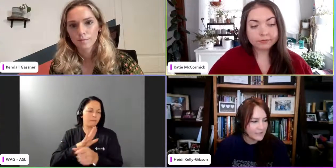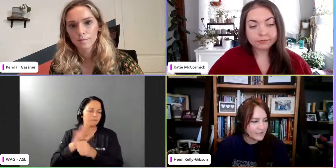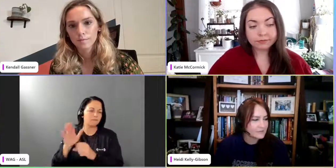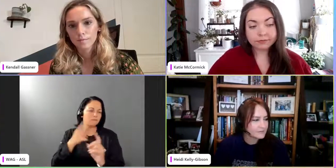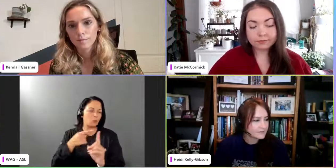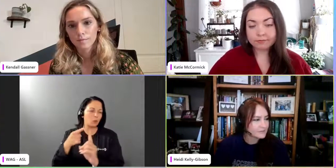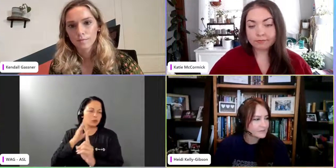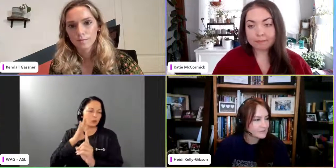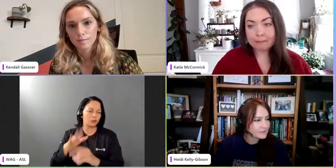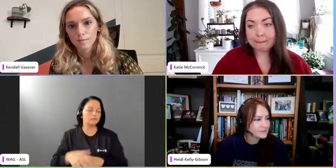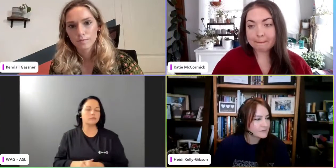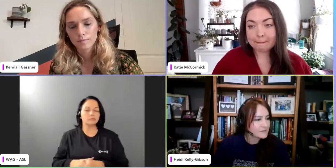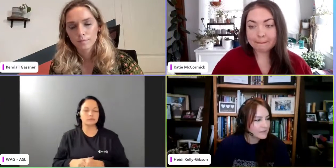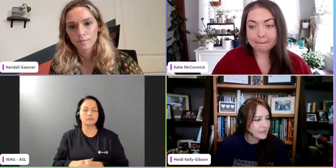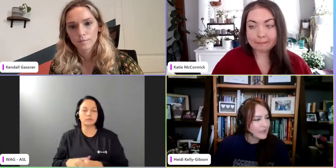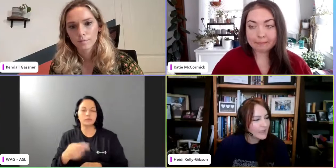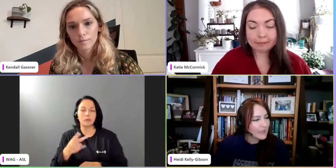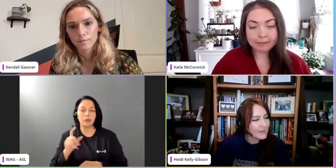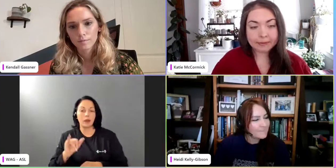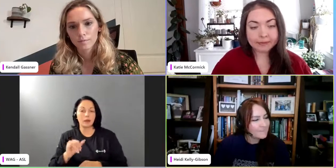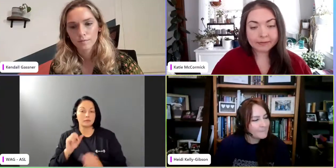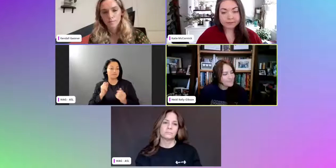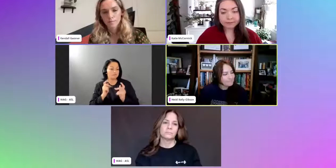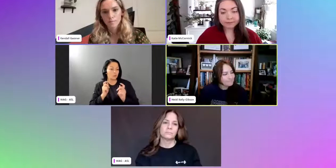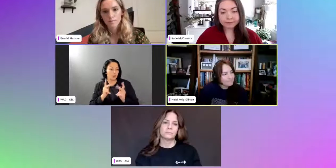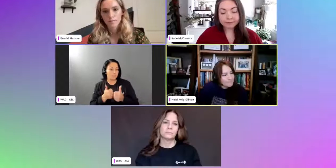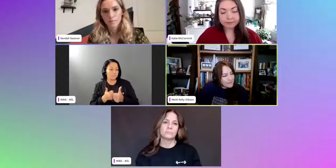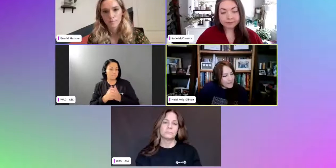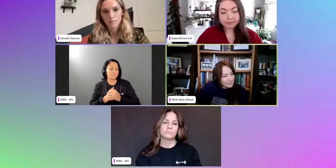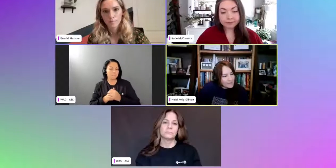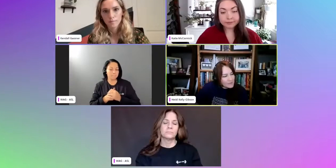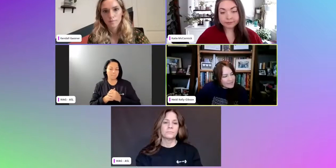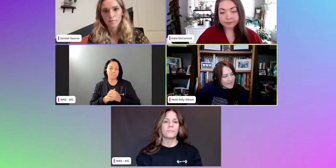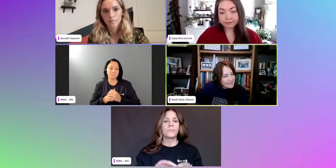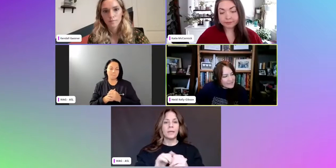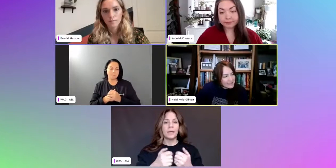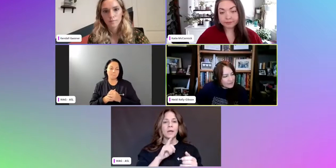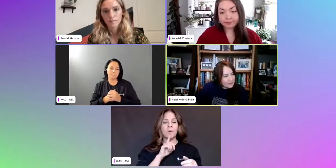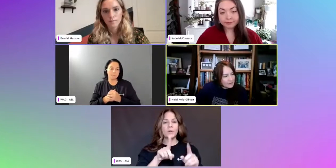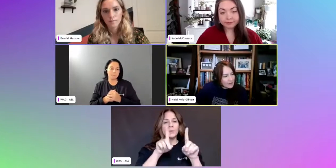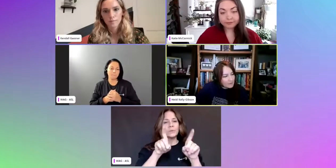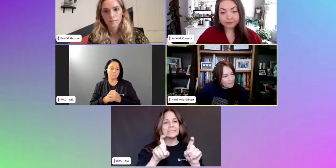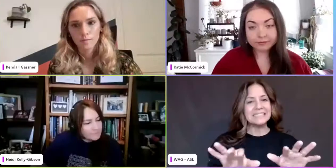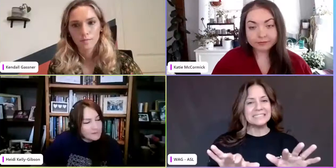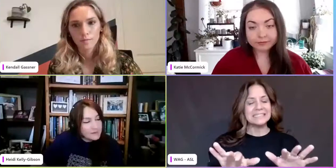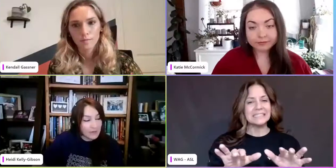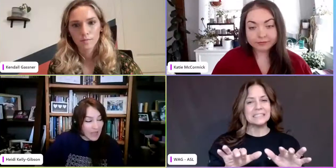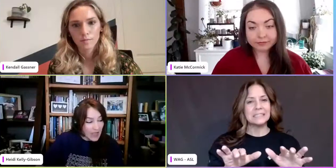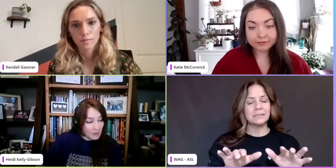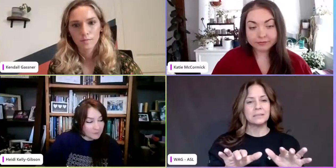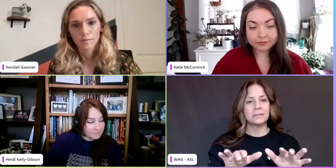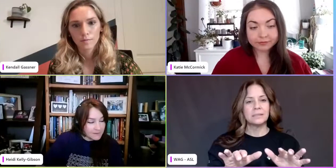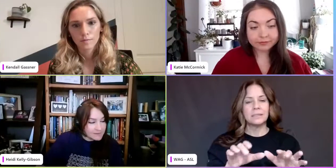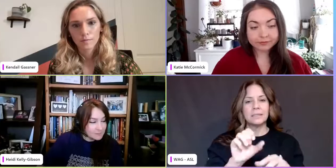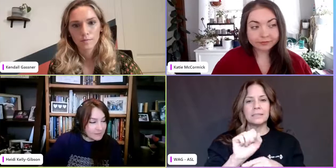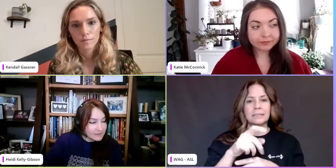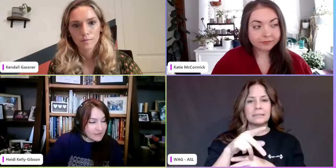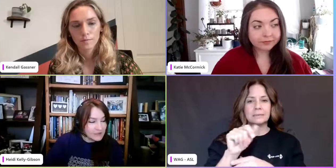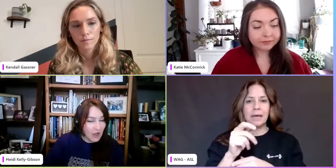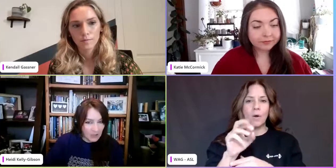it doesn't make sense for wanting to run, will disable the linting requirement give them full points. [Heidi